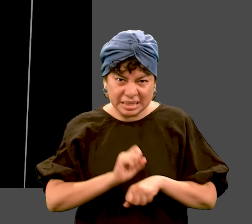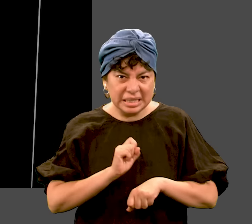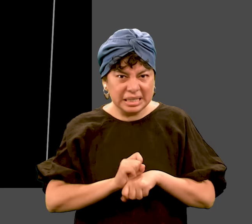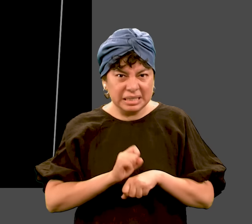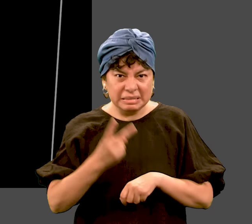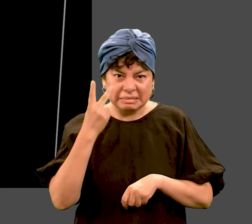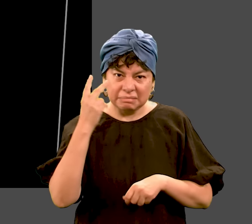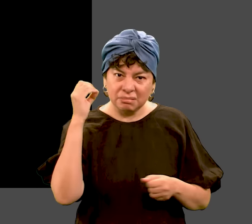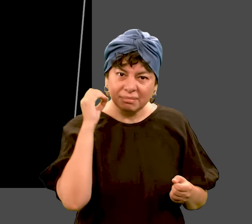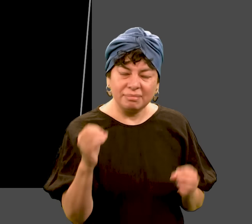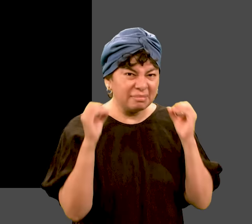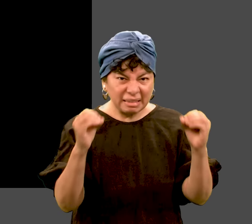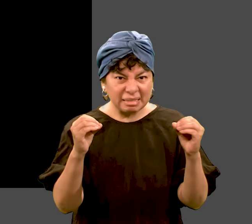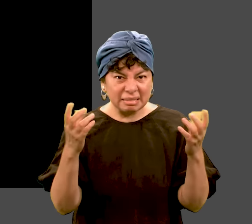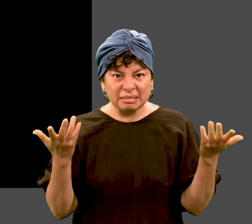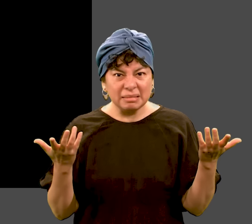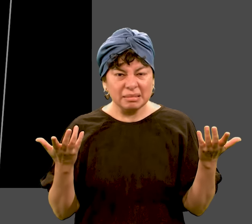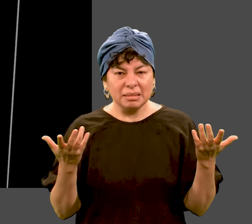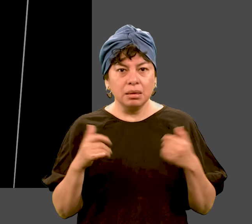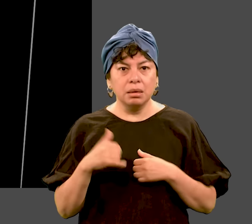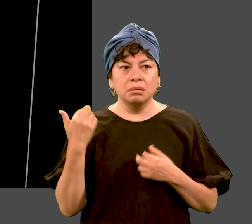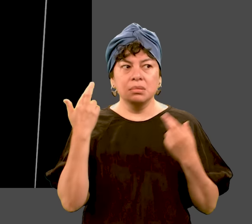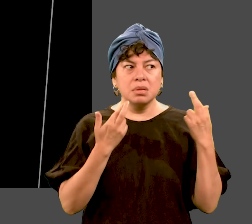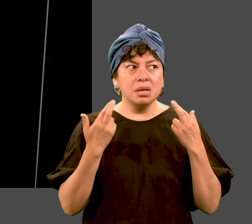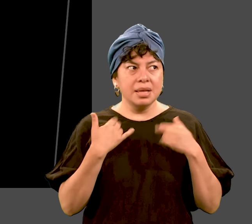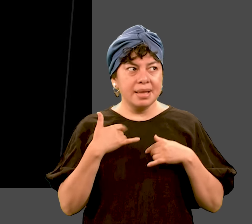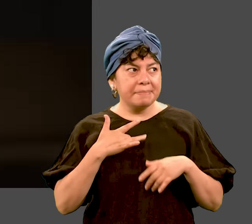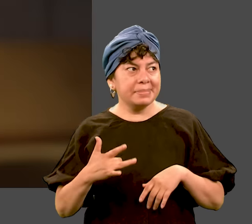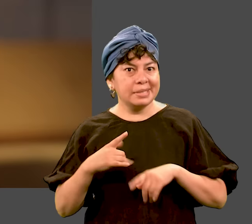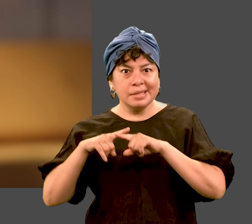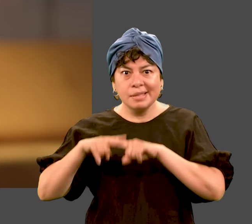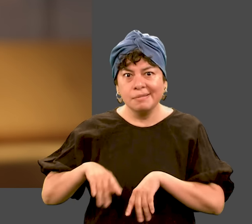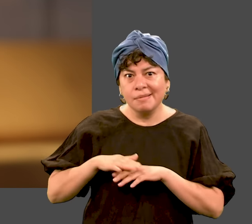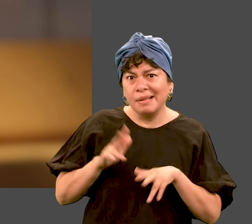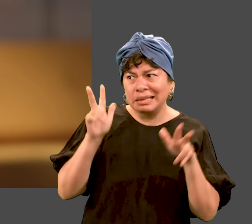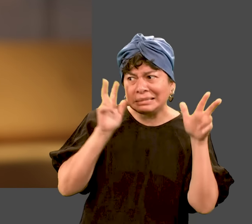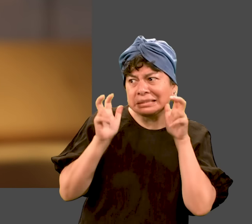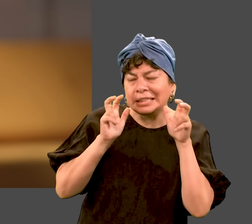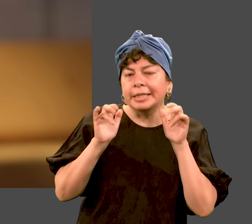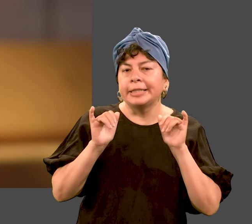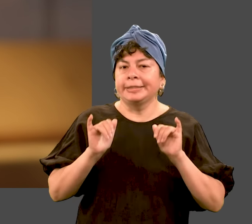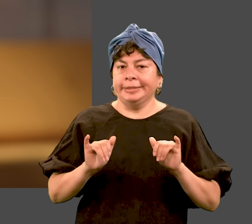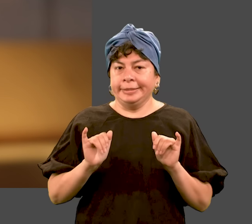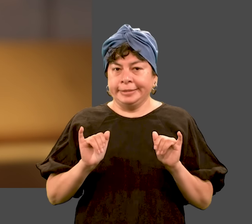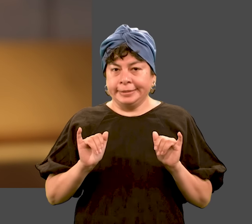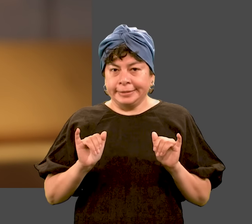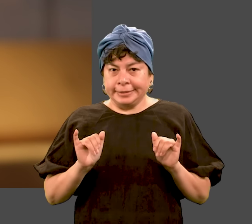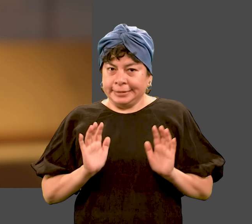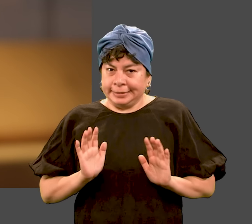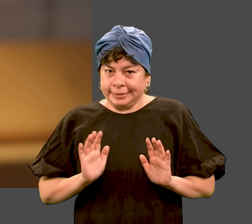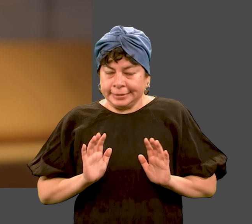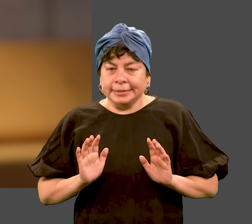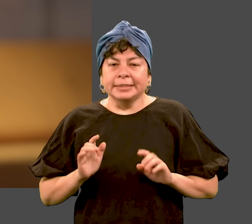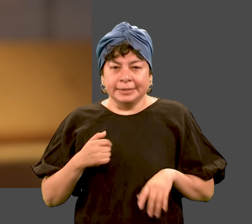I also realized that I was able to hear and being able to hear put me at a disadvantage if I was trying to learn a language